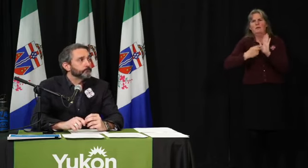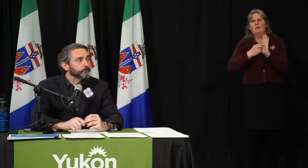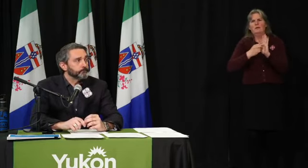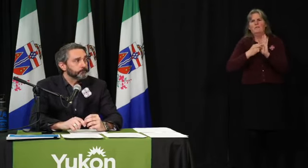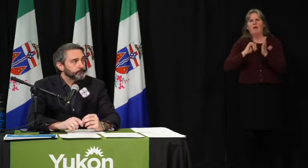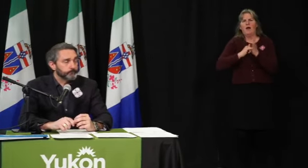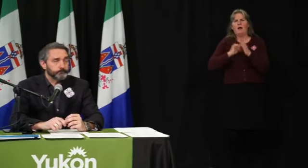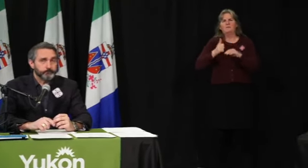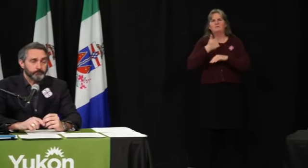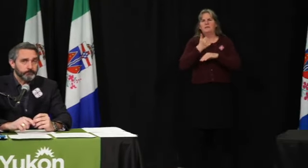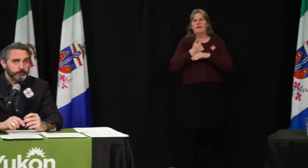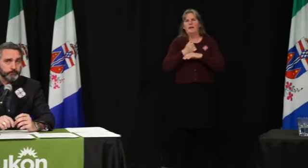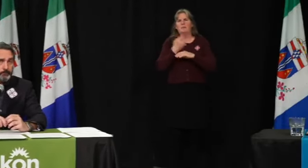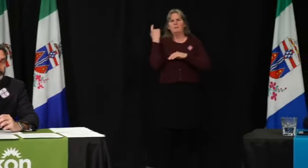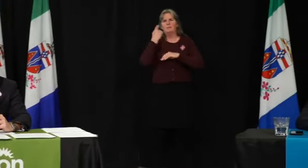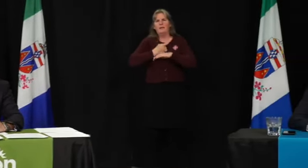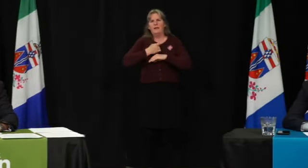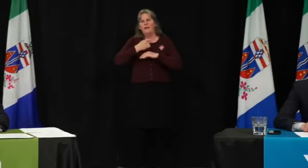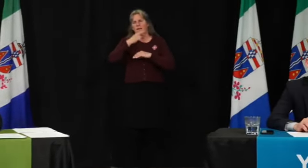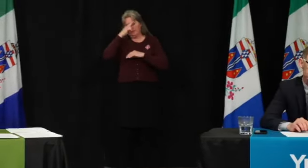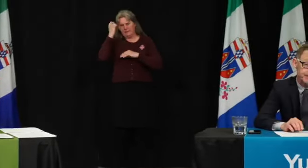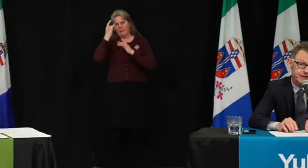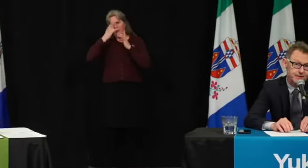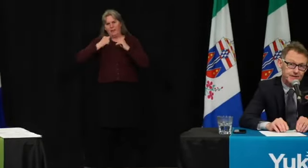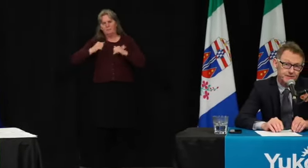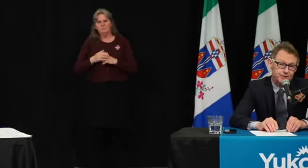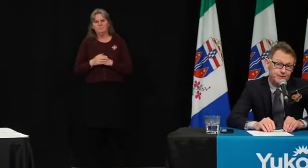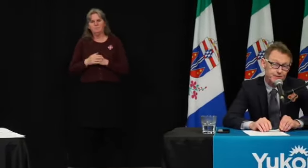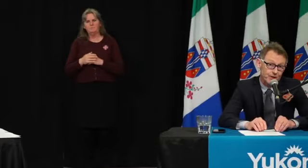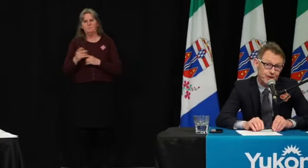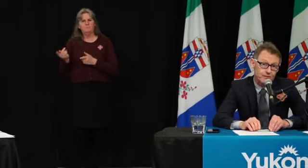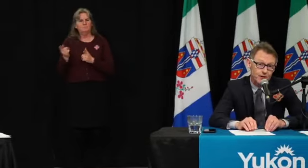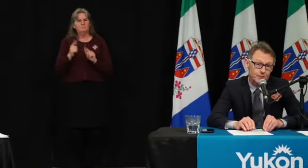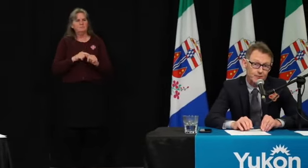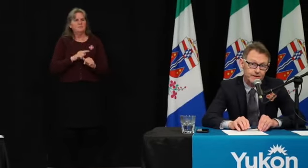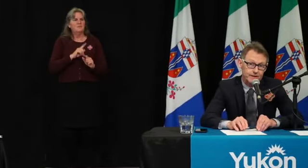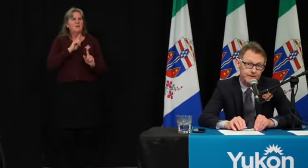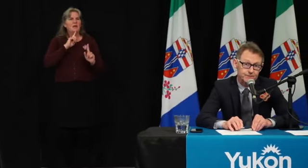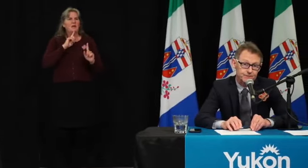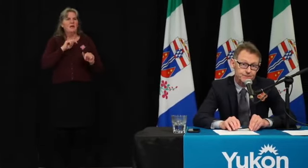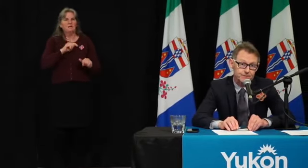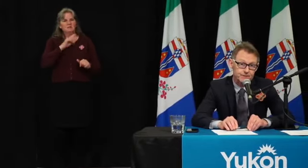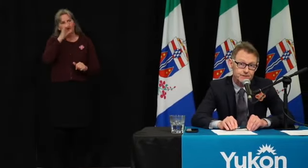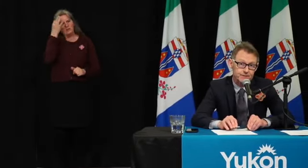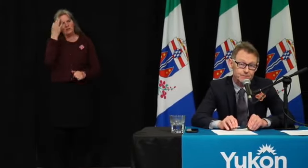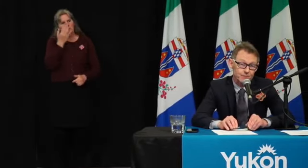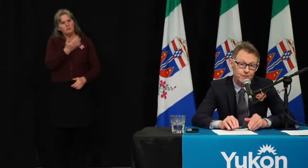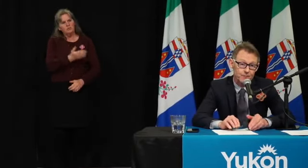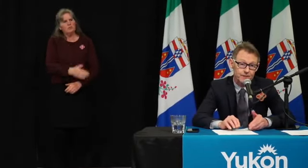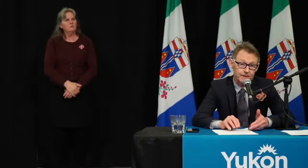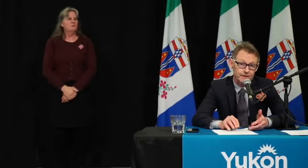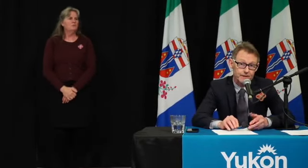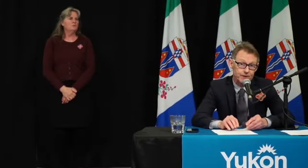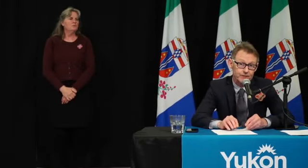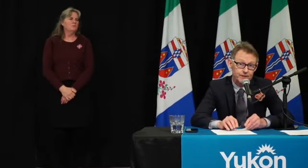That is eight... You know, it is a good question. I appreciate that that is a concern of everybody's.